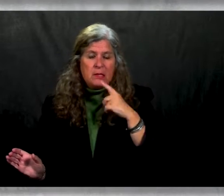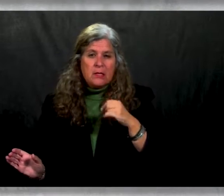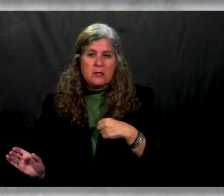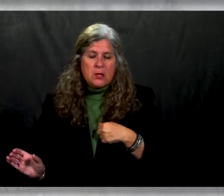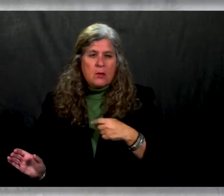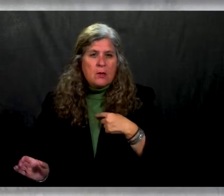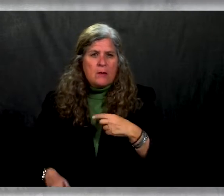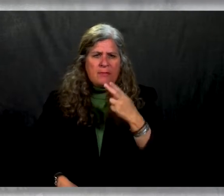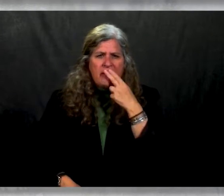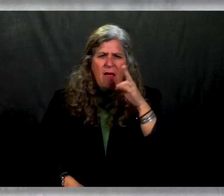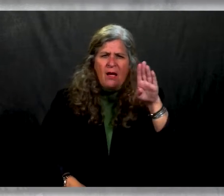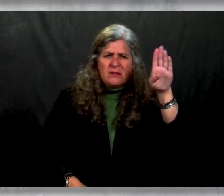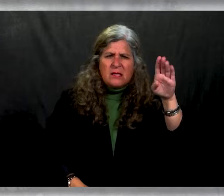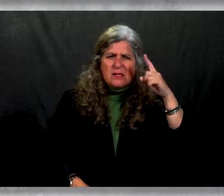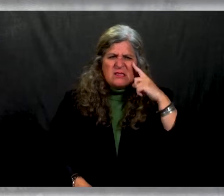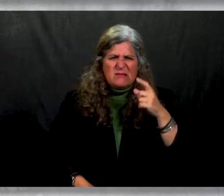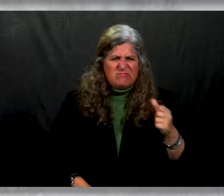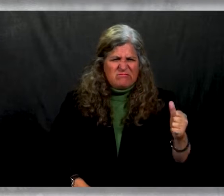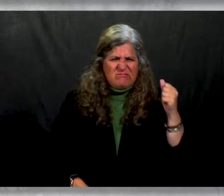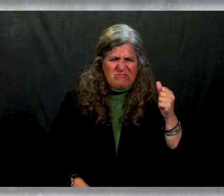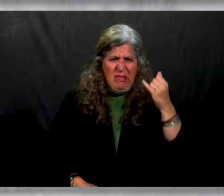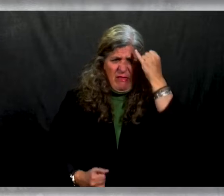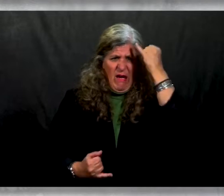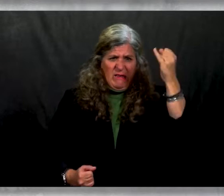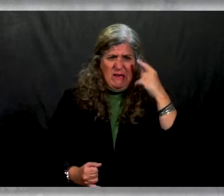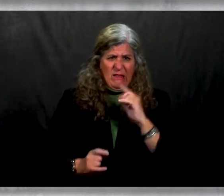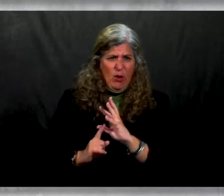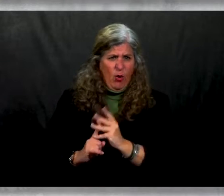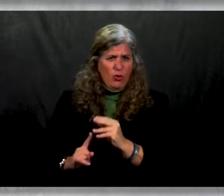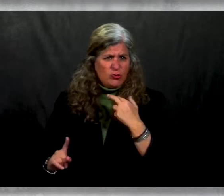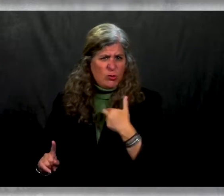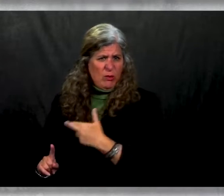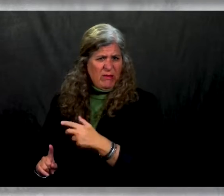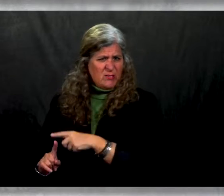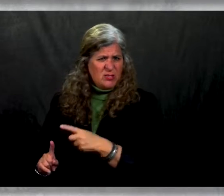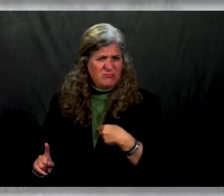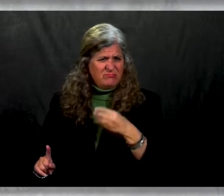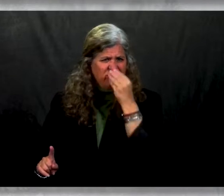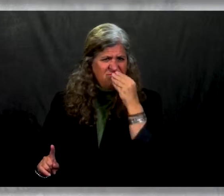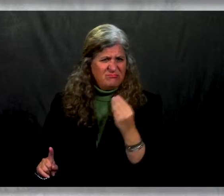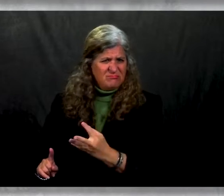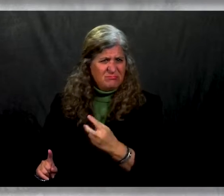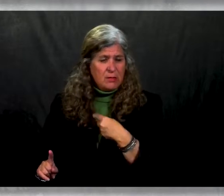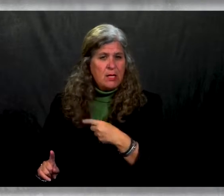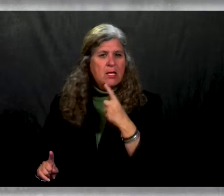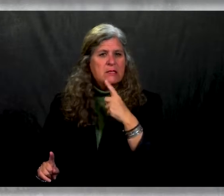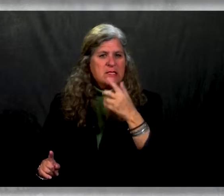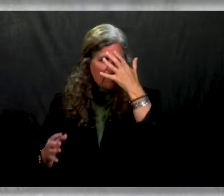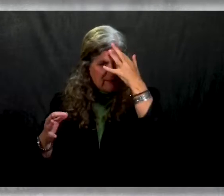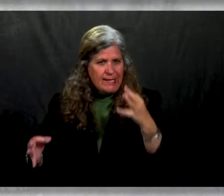that Jews were simply a distinct religious or cultural community, and instead define Jews by birth and blood.